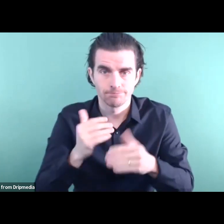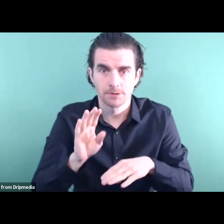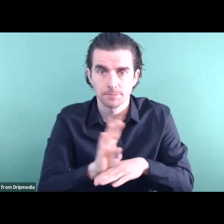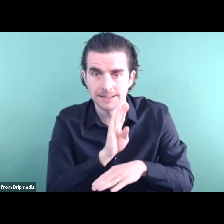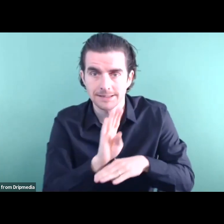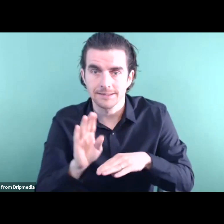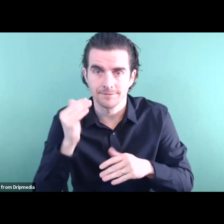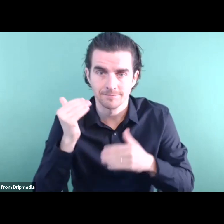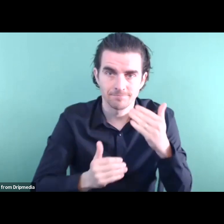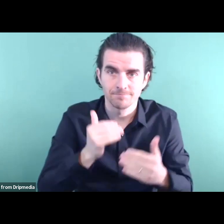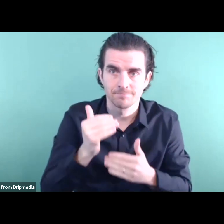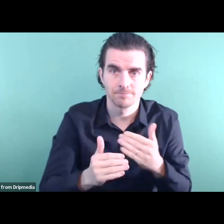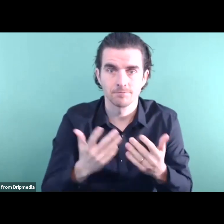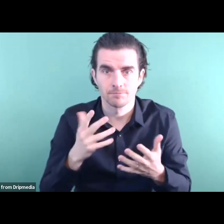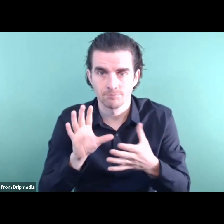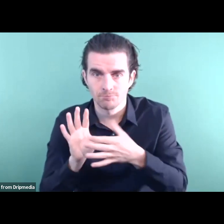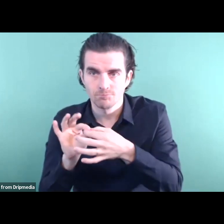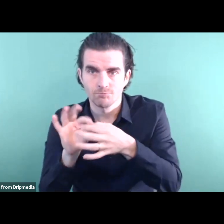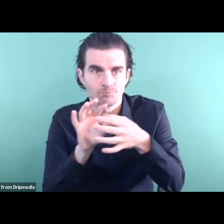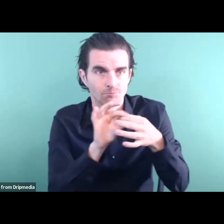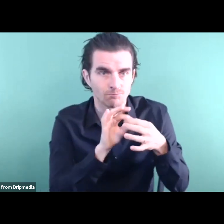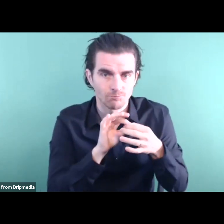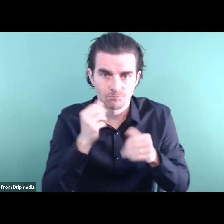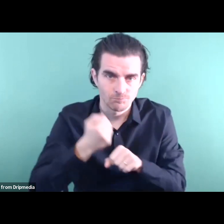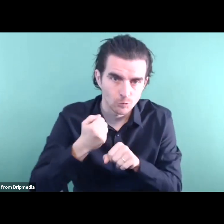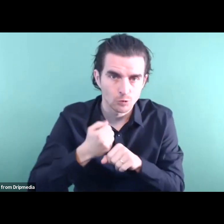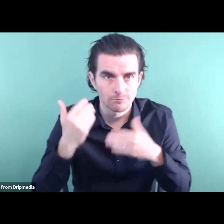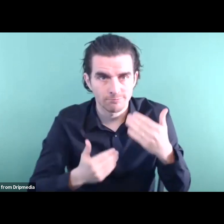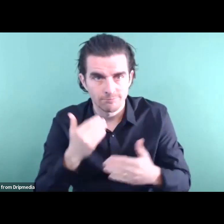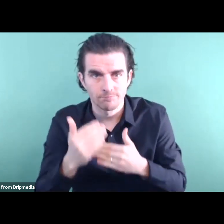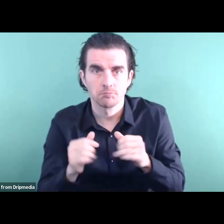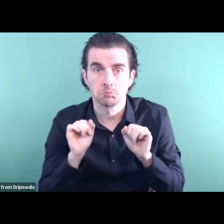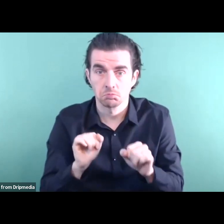they are actually in many countries, you will have programmes with regards to